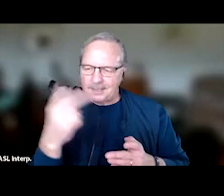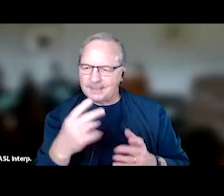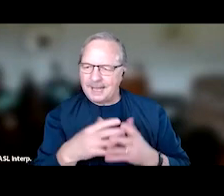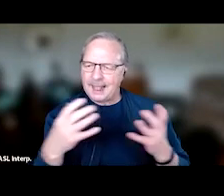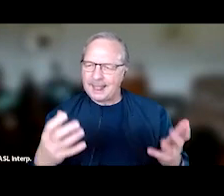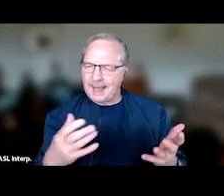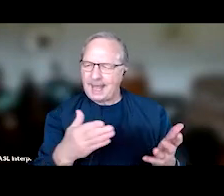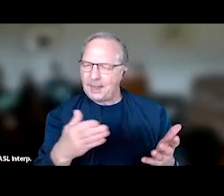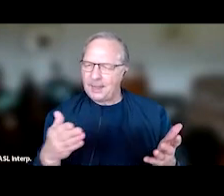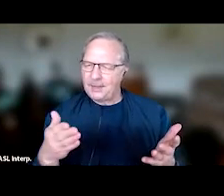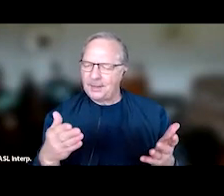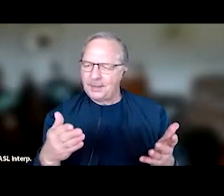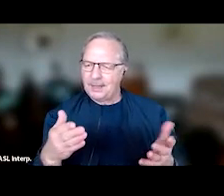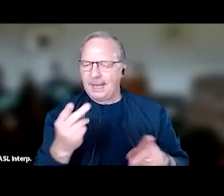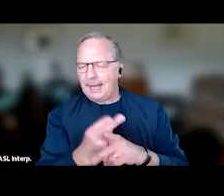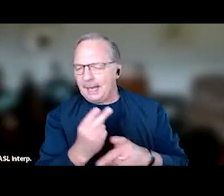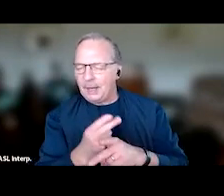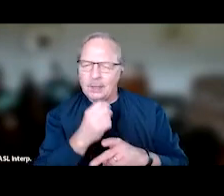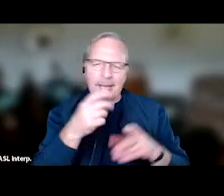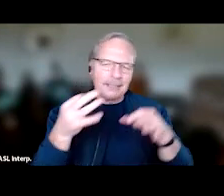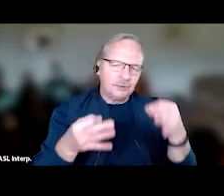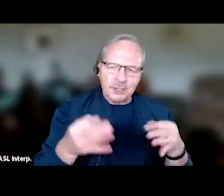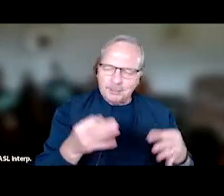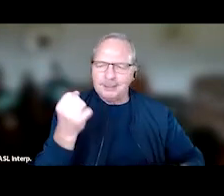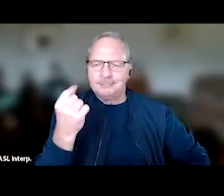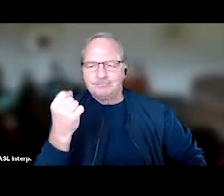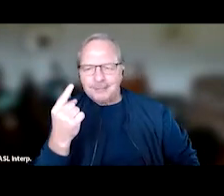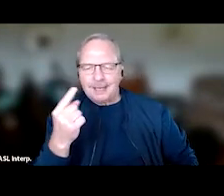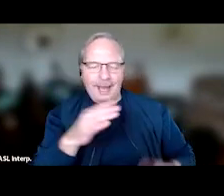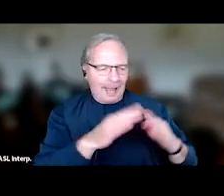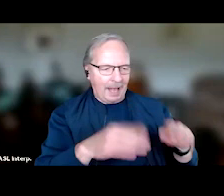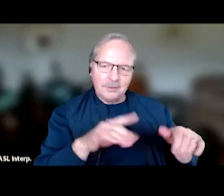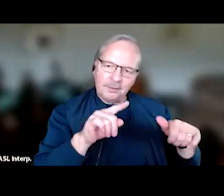Care, non-judgment, understanding, housing first. We're gonna talk about that.